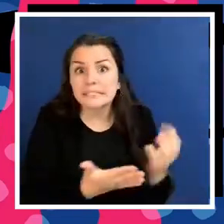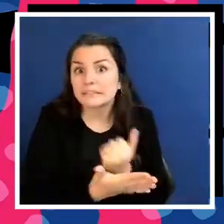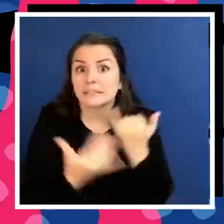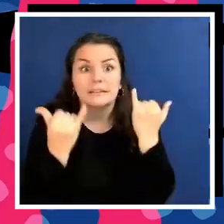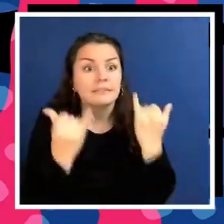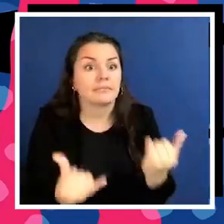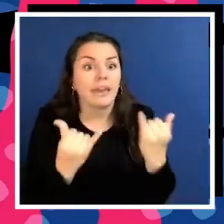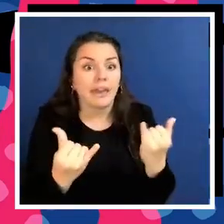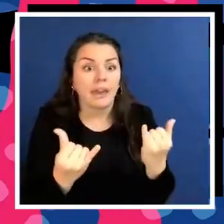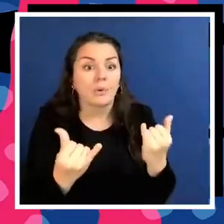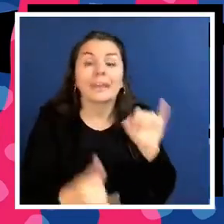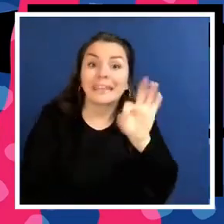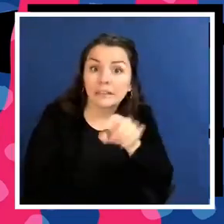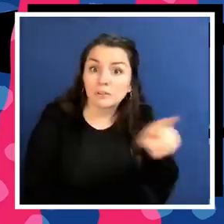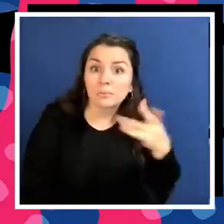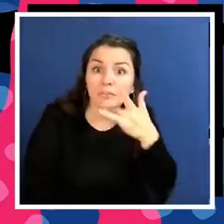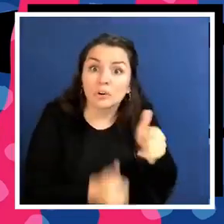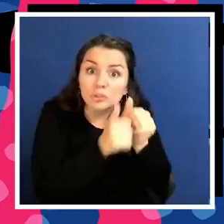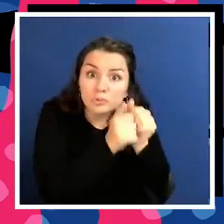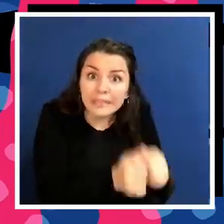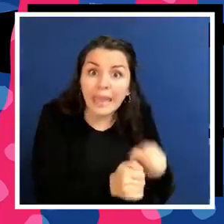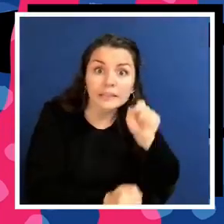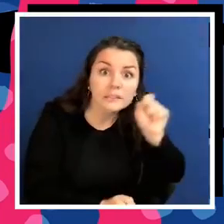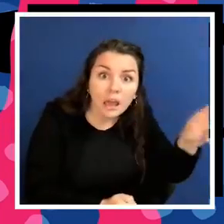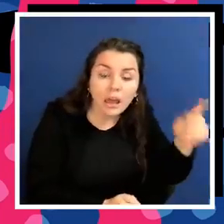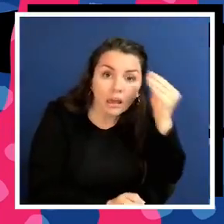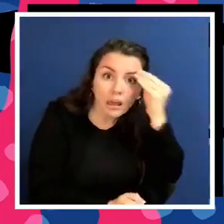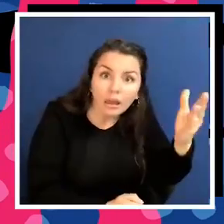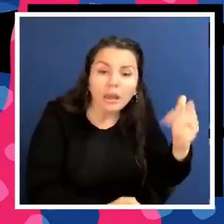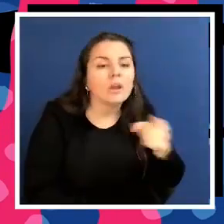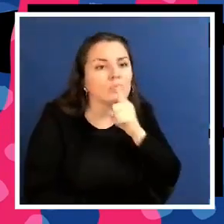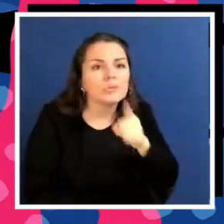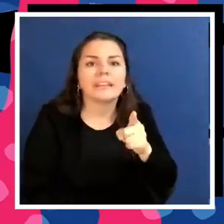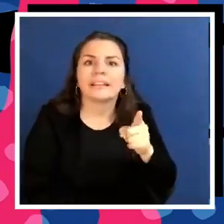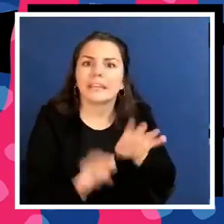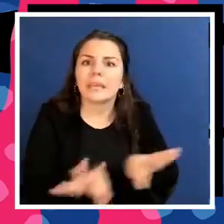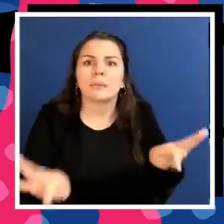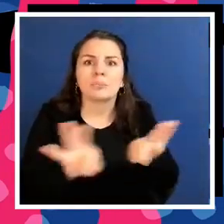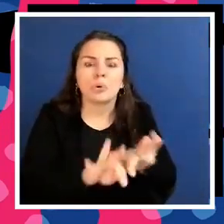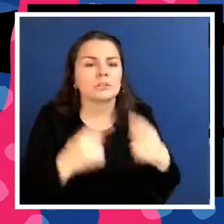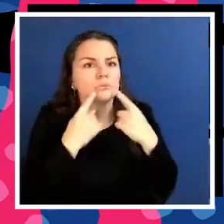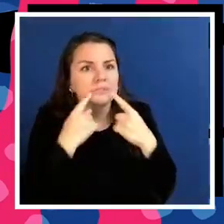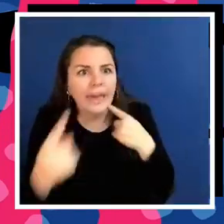OF THE CHILD TAX CREDIT. IF YOU HAVE NOT TAGGED THE